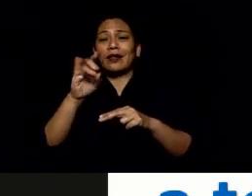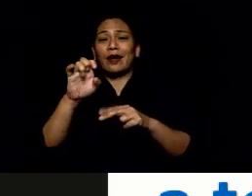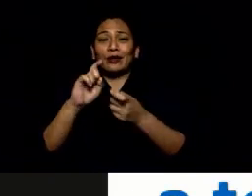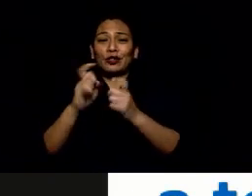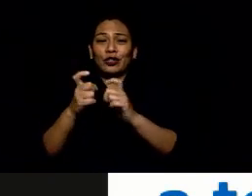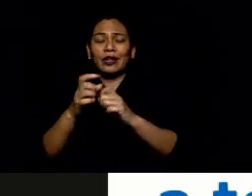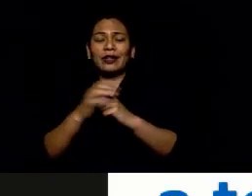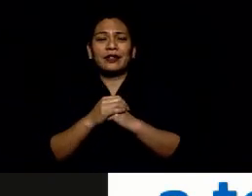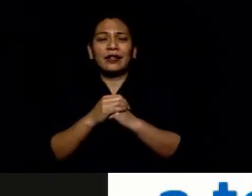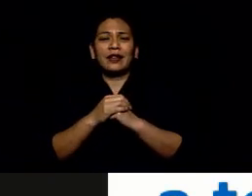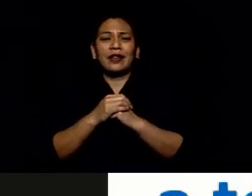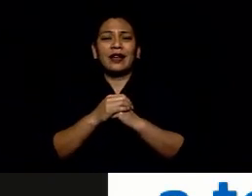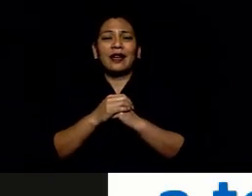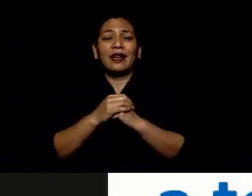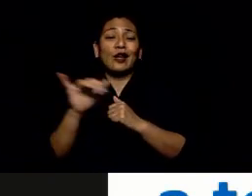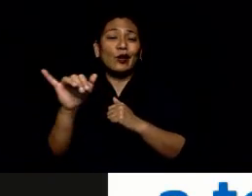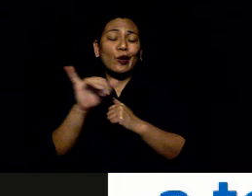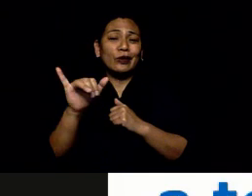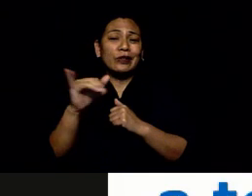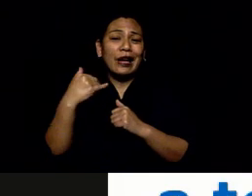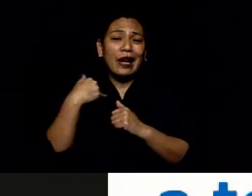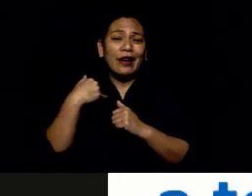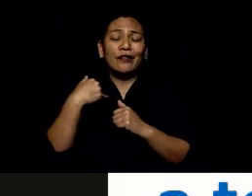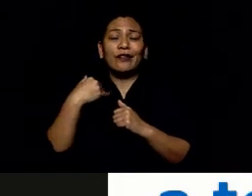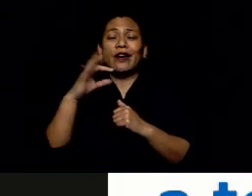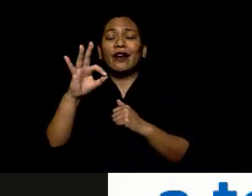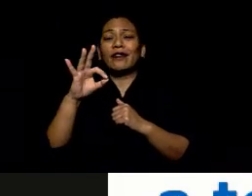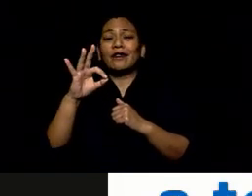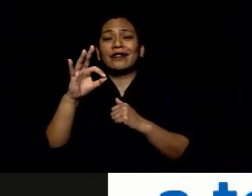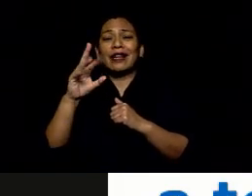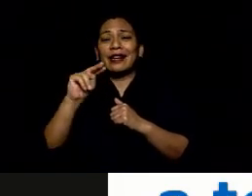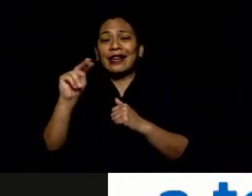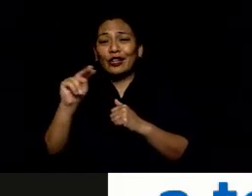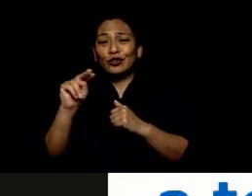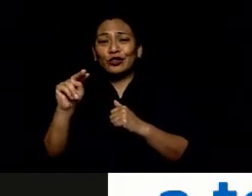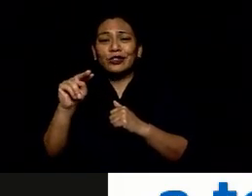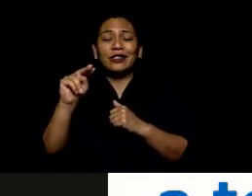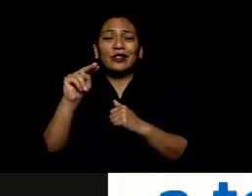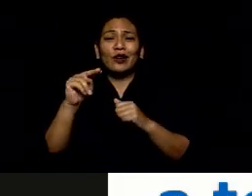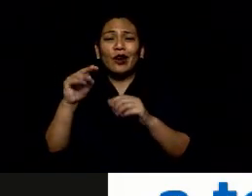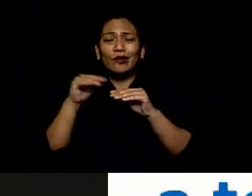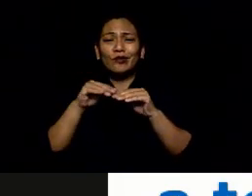And then we have, um, flows of nitrogen are clearly beyond